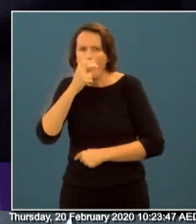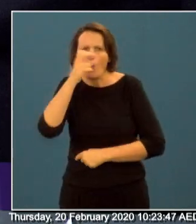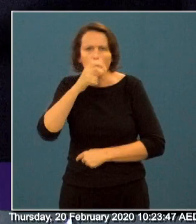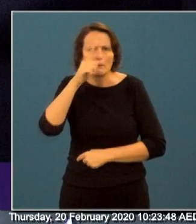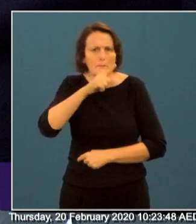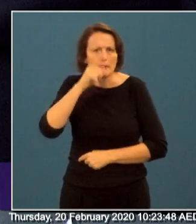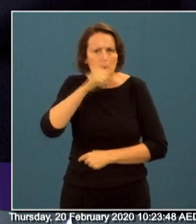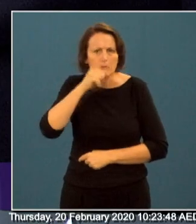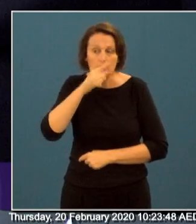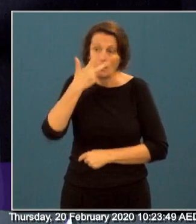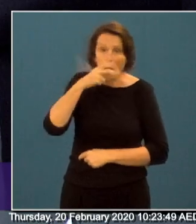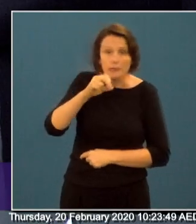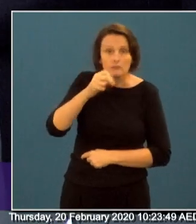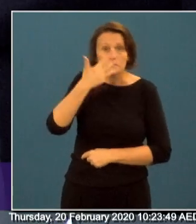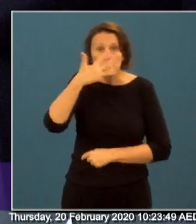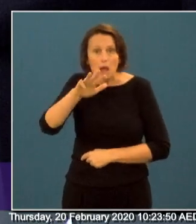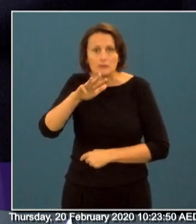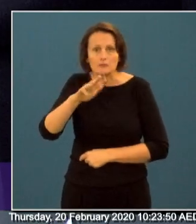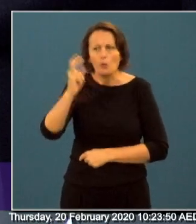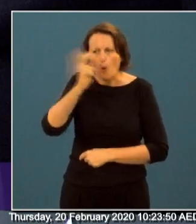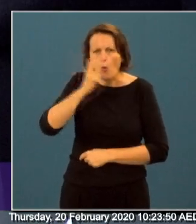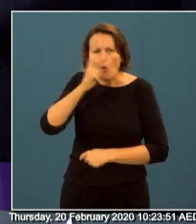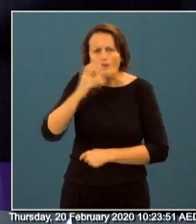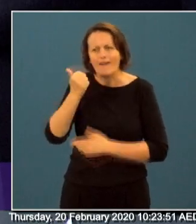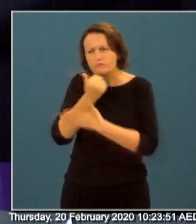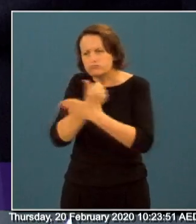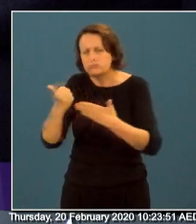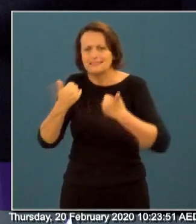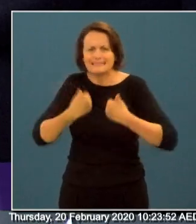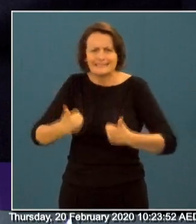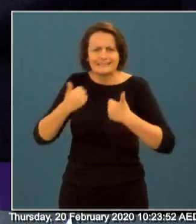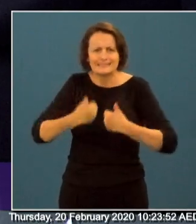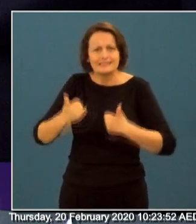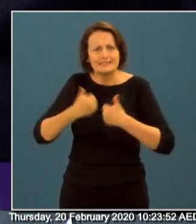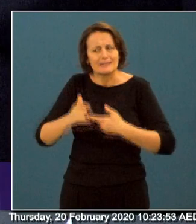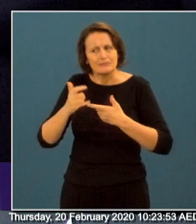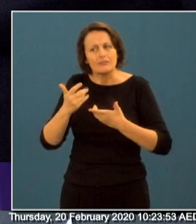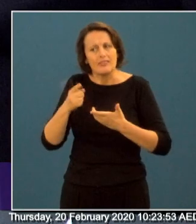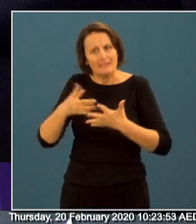by people in their 80s and 90s. And that's where the big challenge lies —